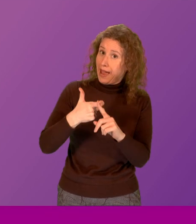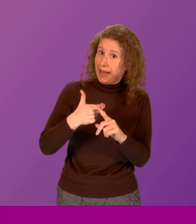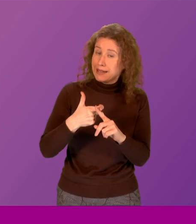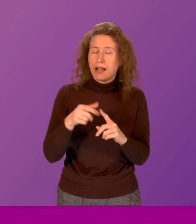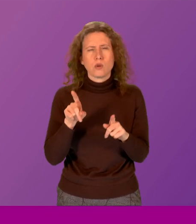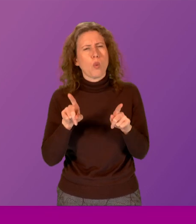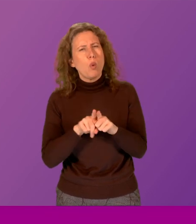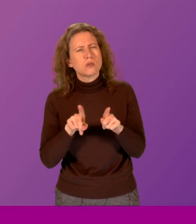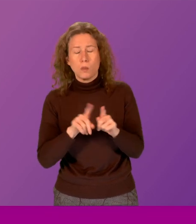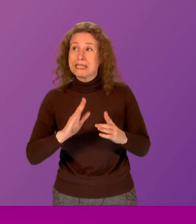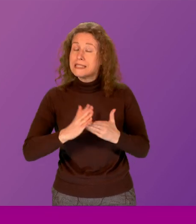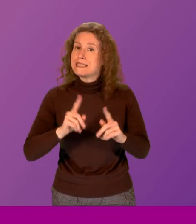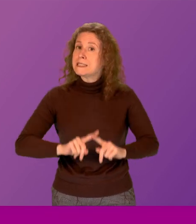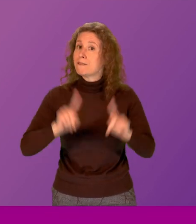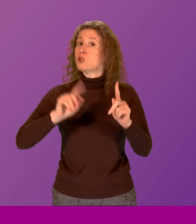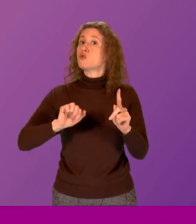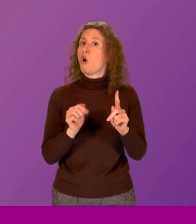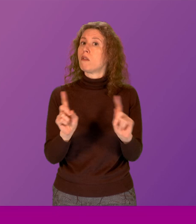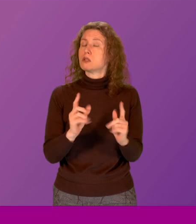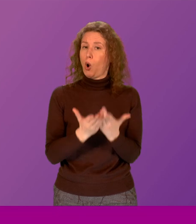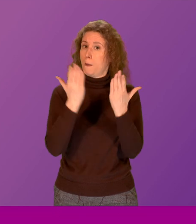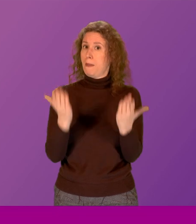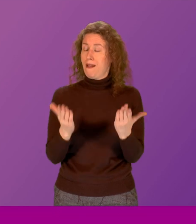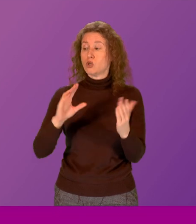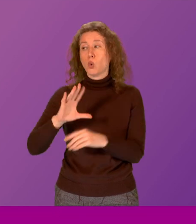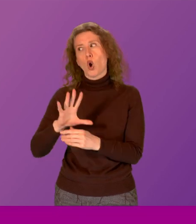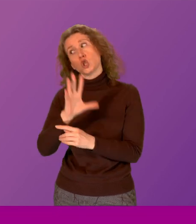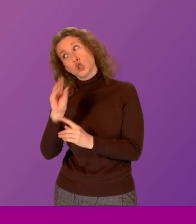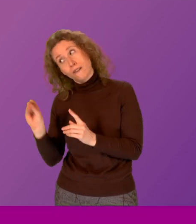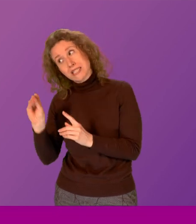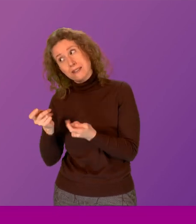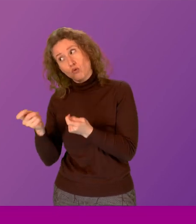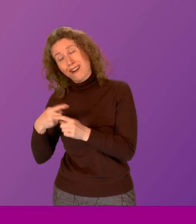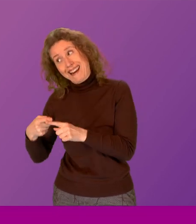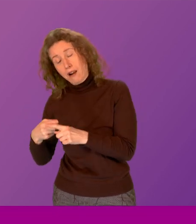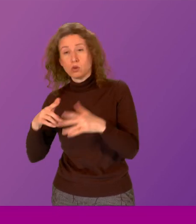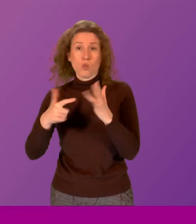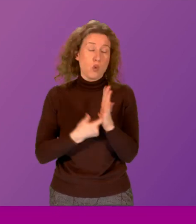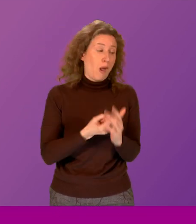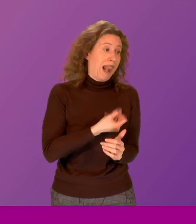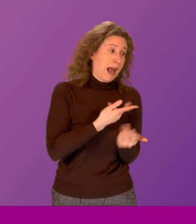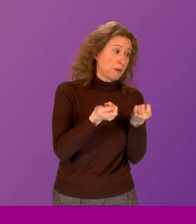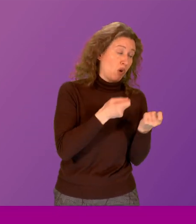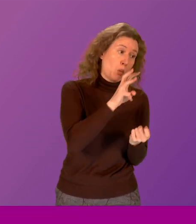What is markedly different in Scotland, compared to Conservative-run England or Labour-run Wales,